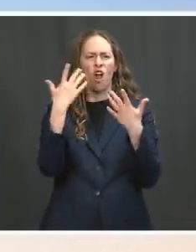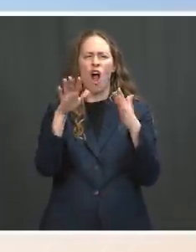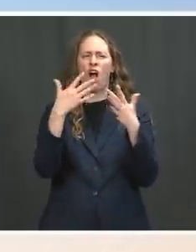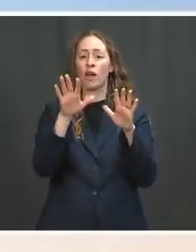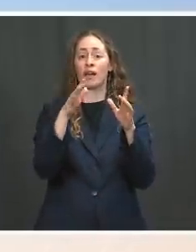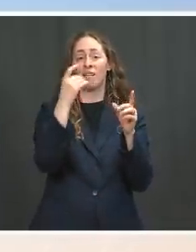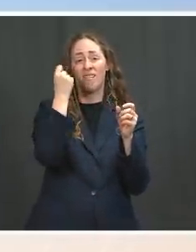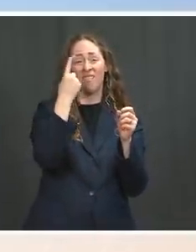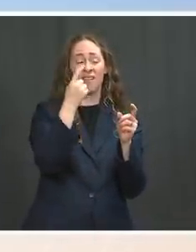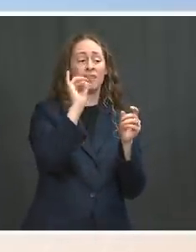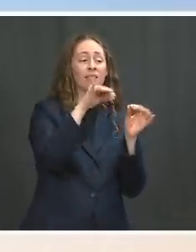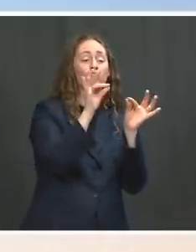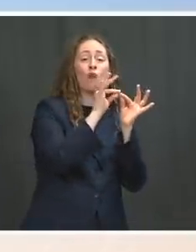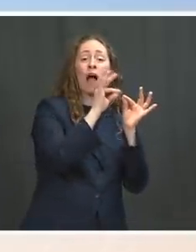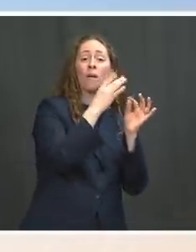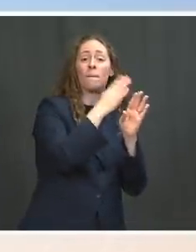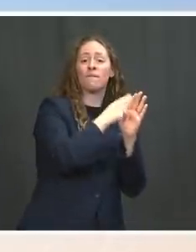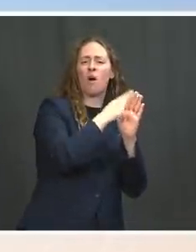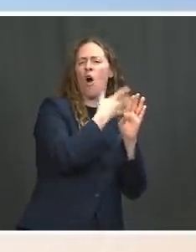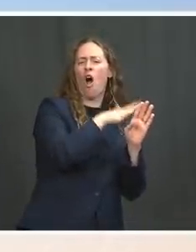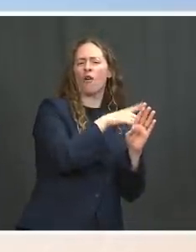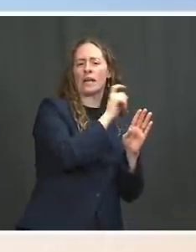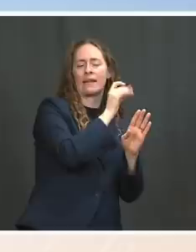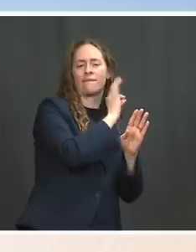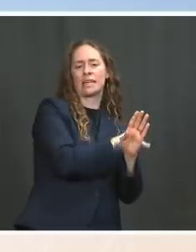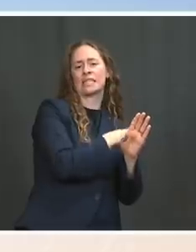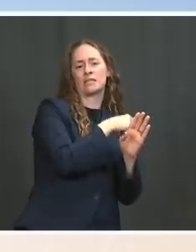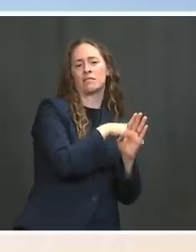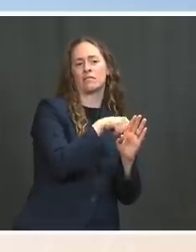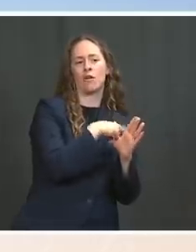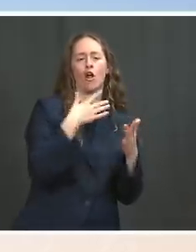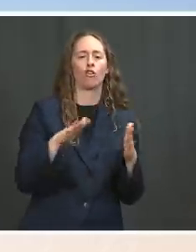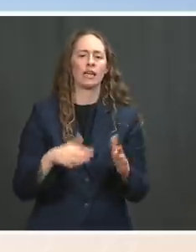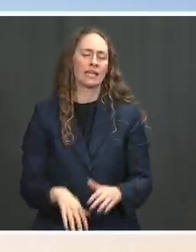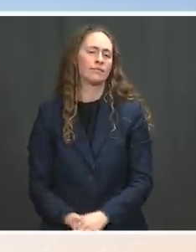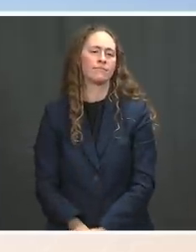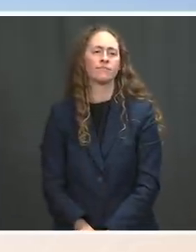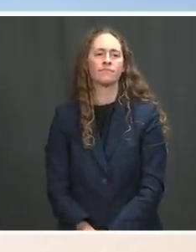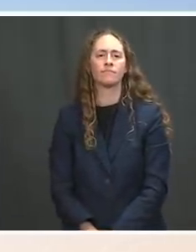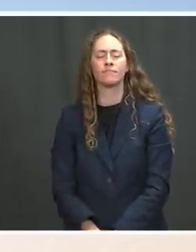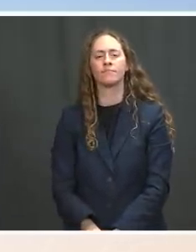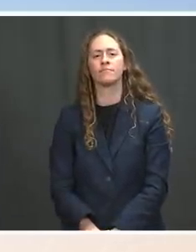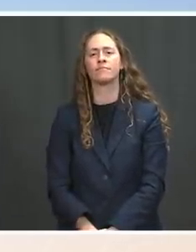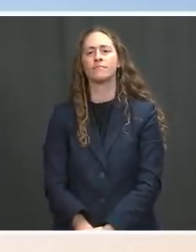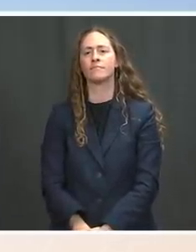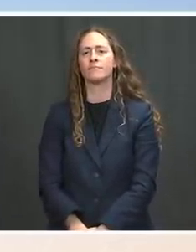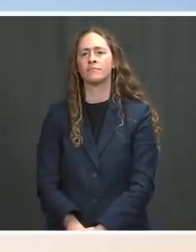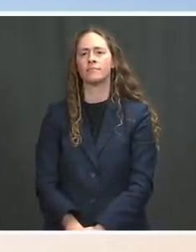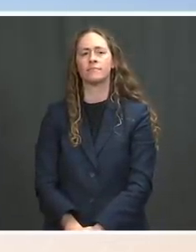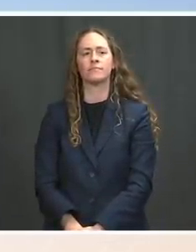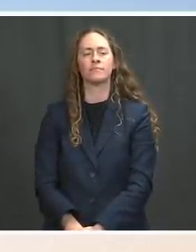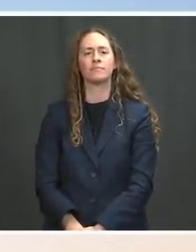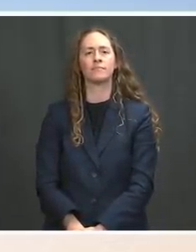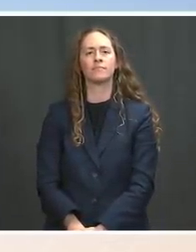you have these surprising inflation numbers, the jobs number was much lower than expected,